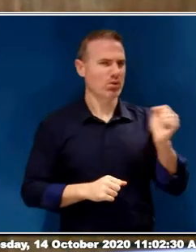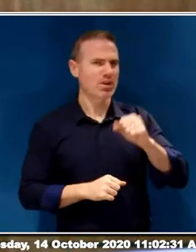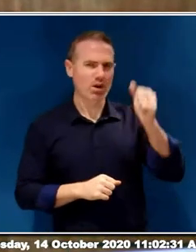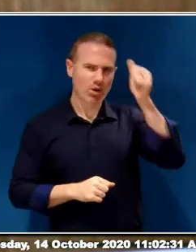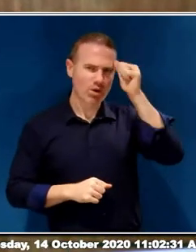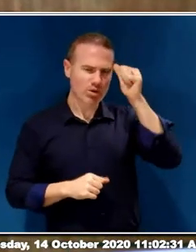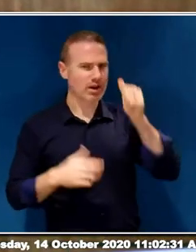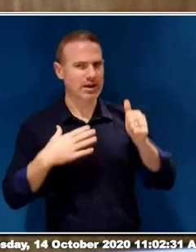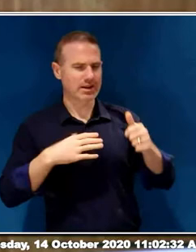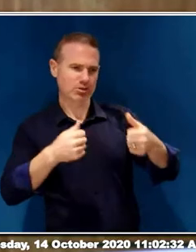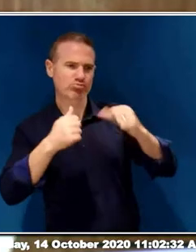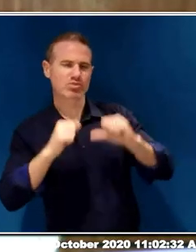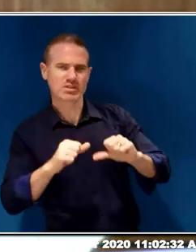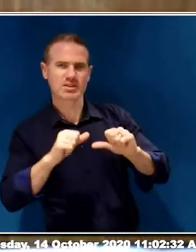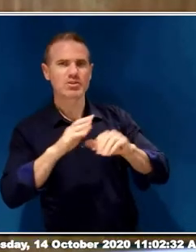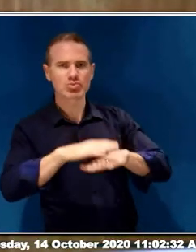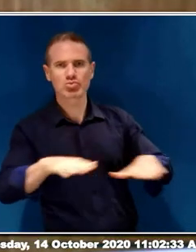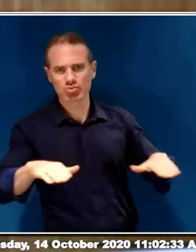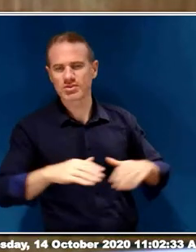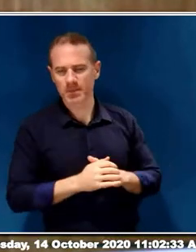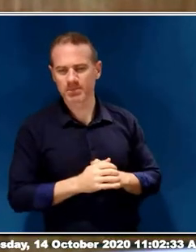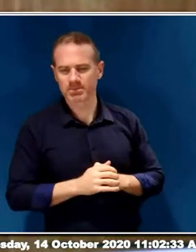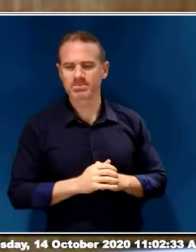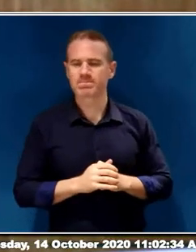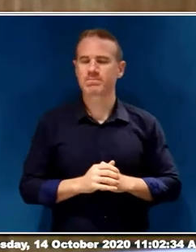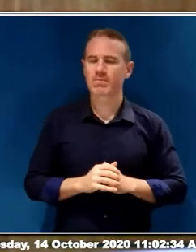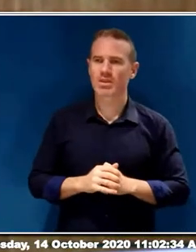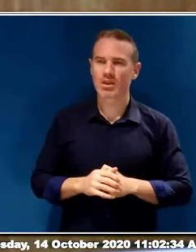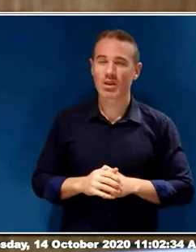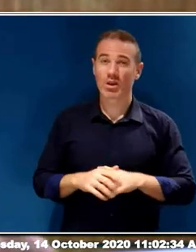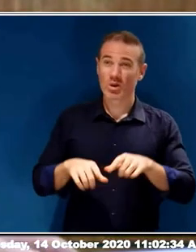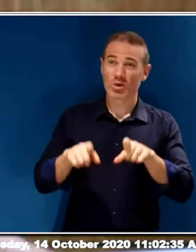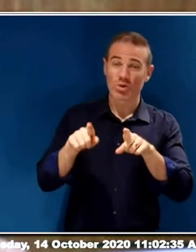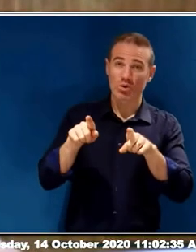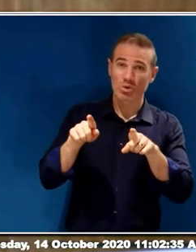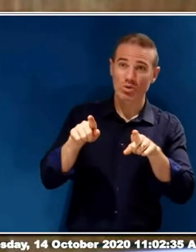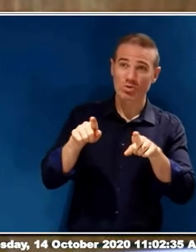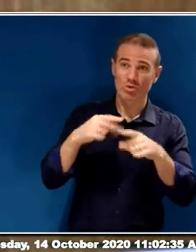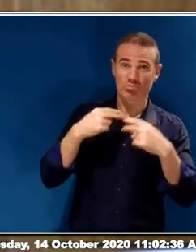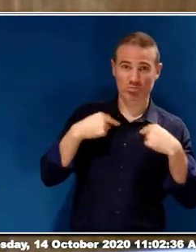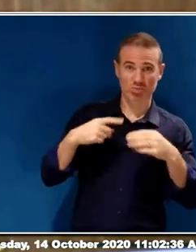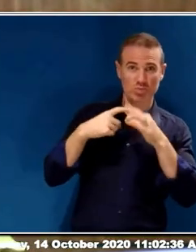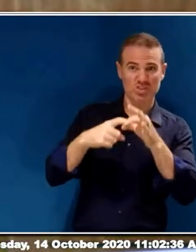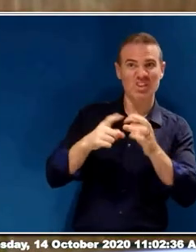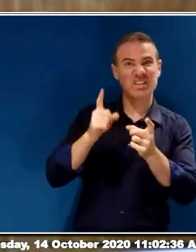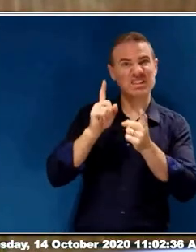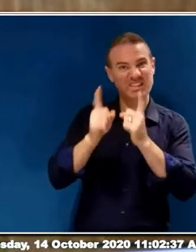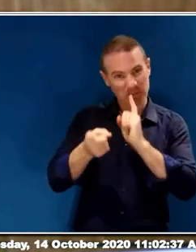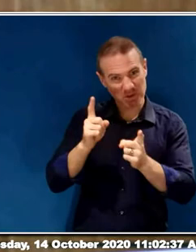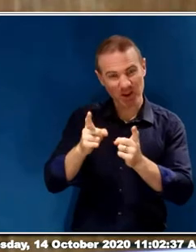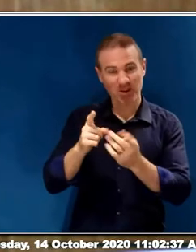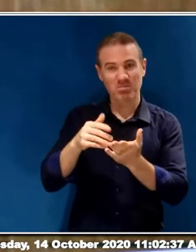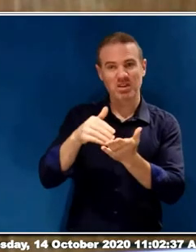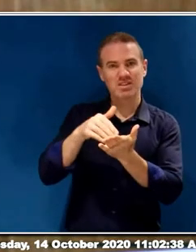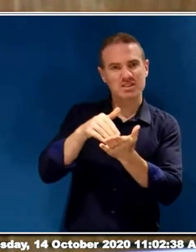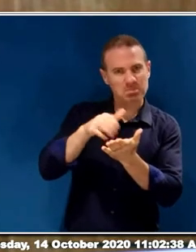Including some cases by suspension or expulsion of a student